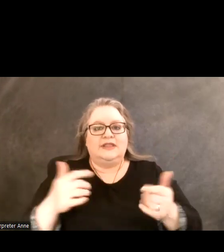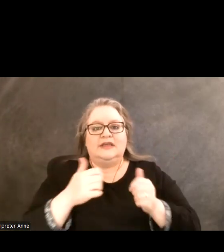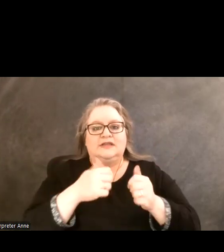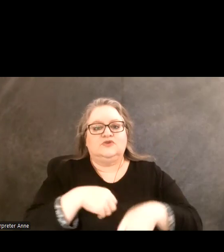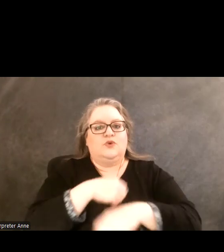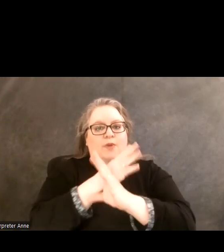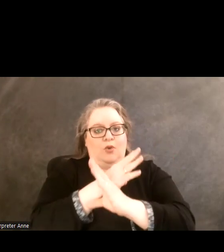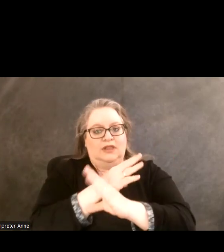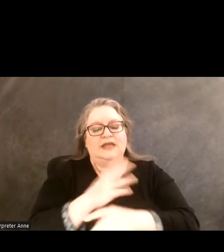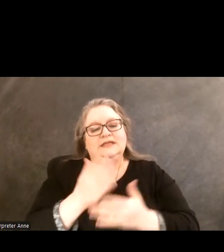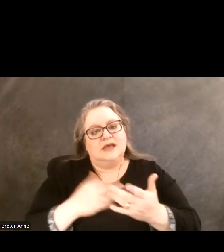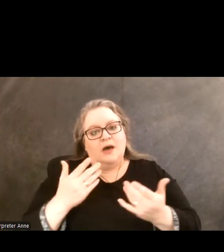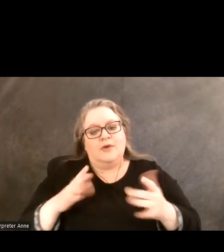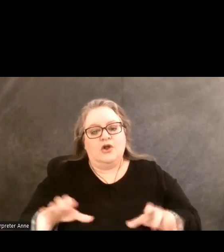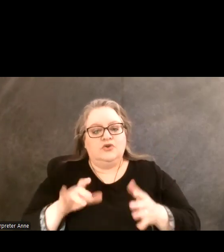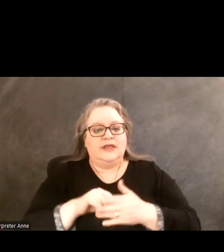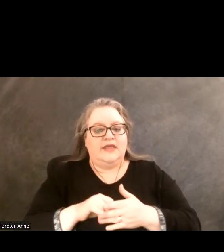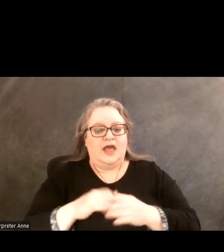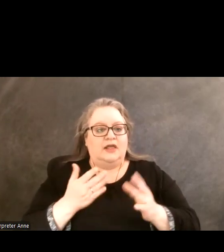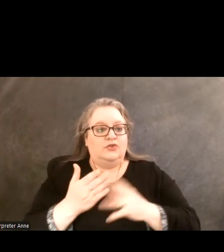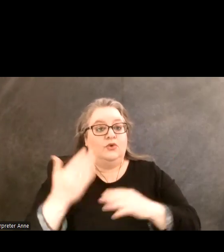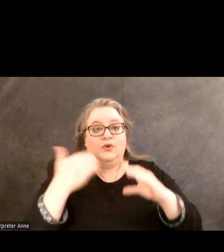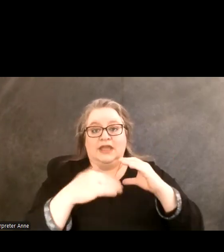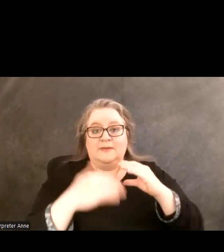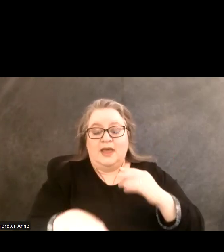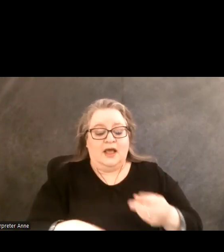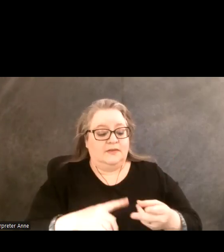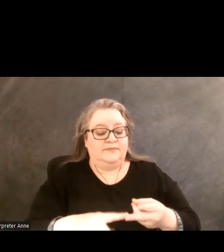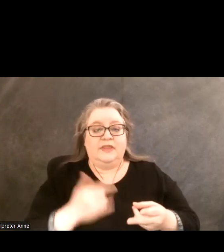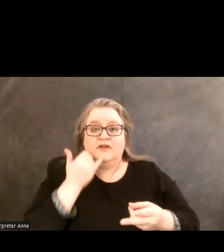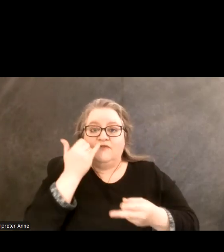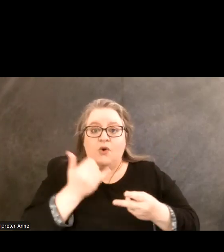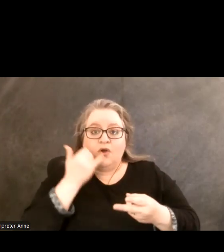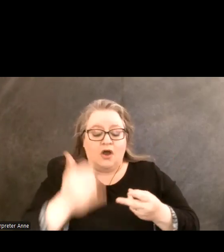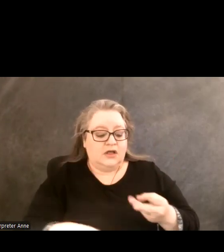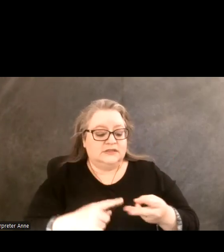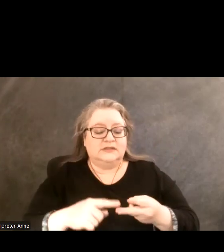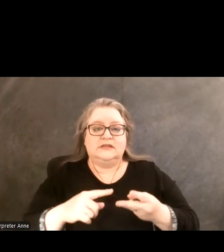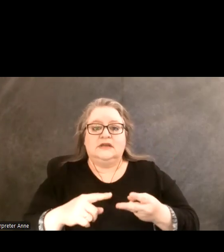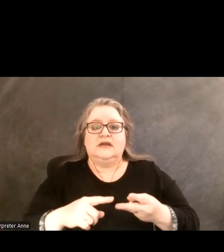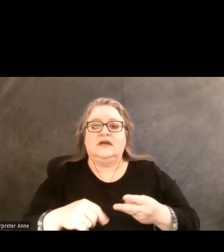Some of us are doing it via email. There's been phone calls. There's been video chats.